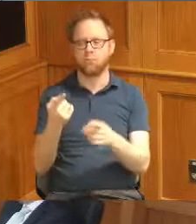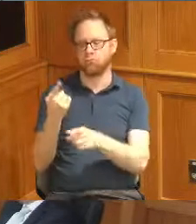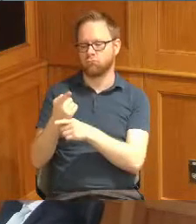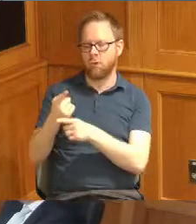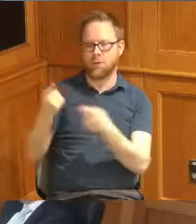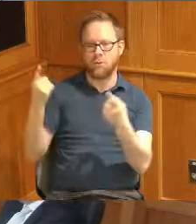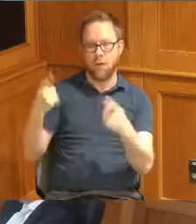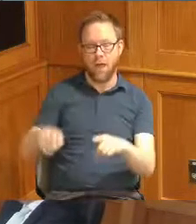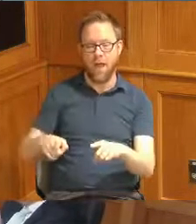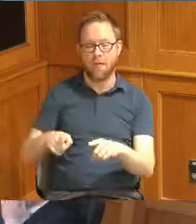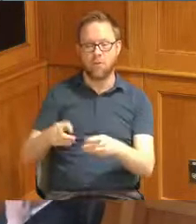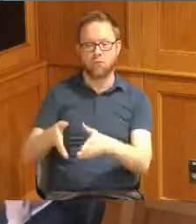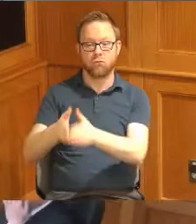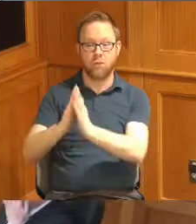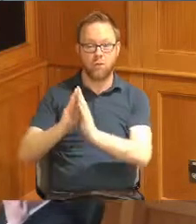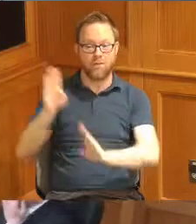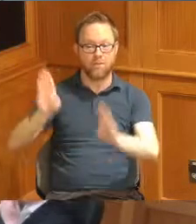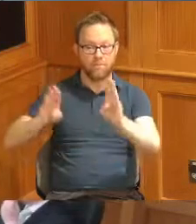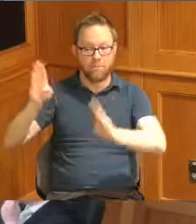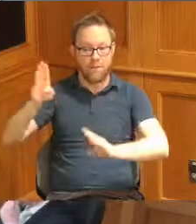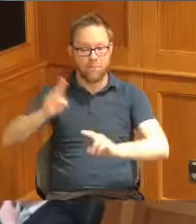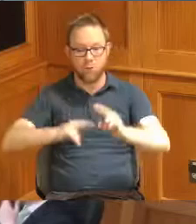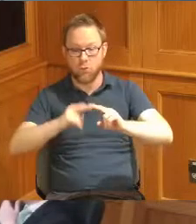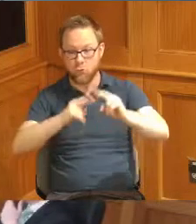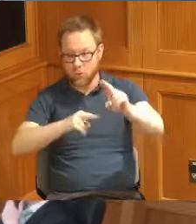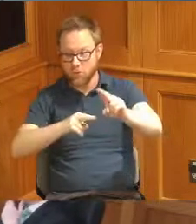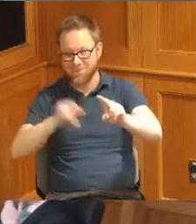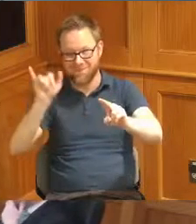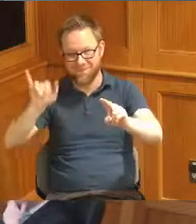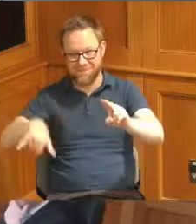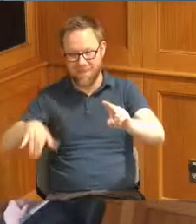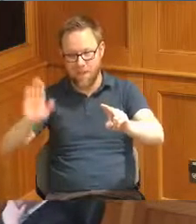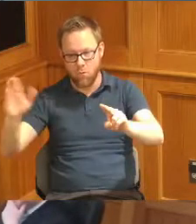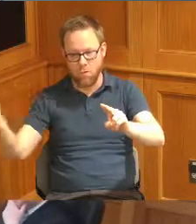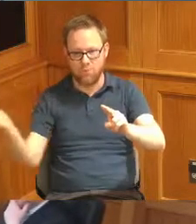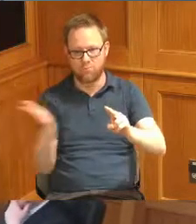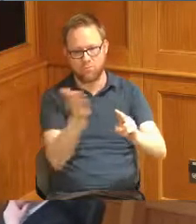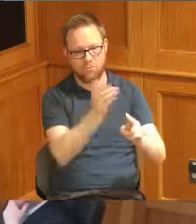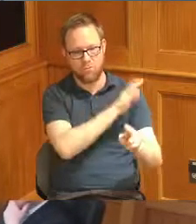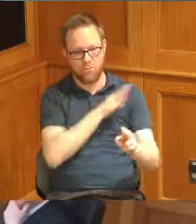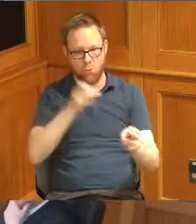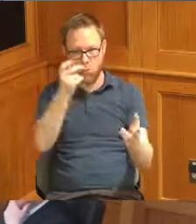goes out to bid for construction that will come to the the Board for approval at that point in